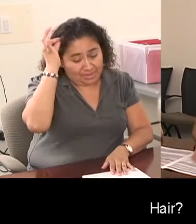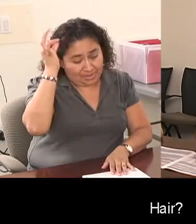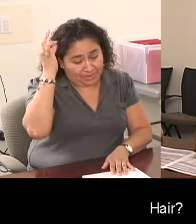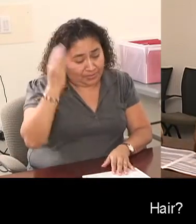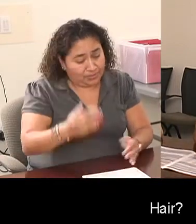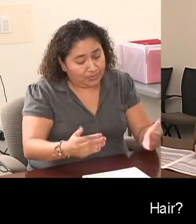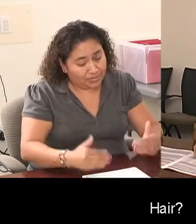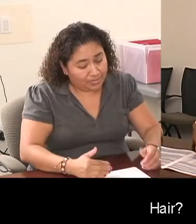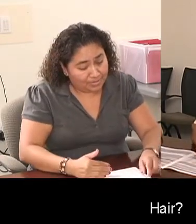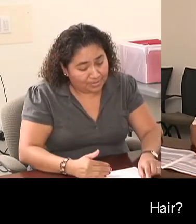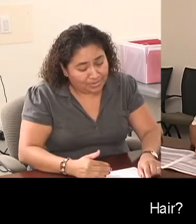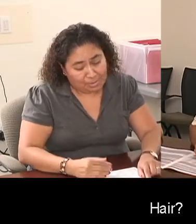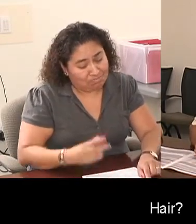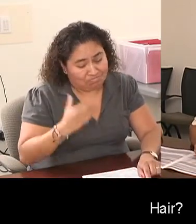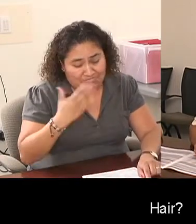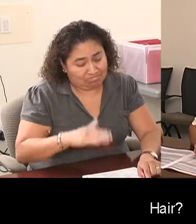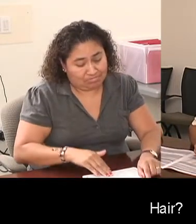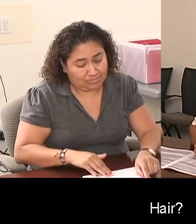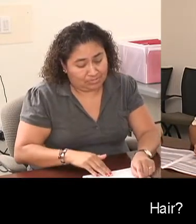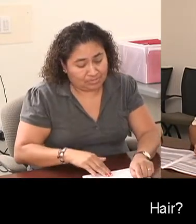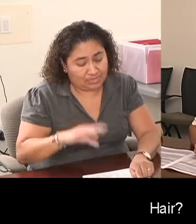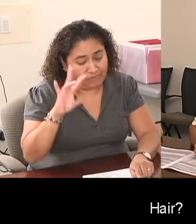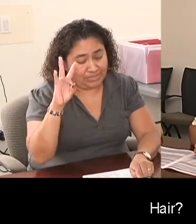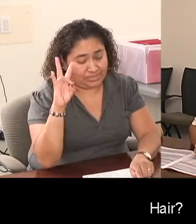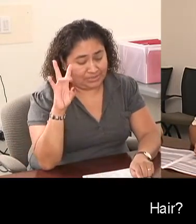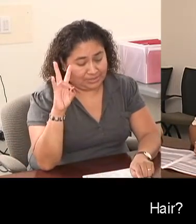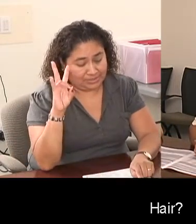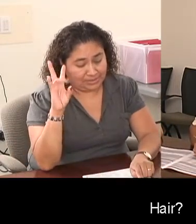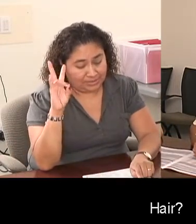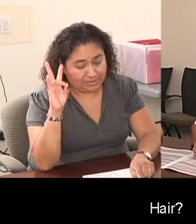Hair?